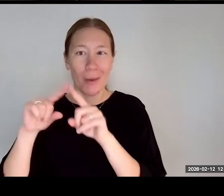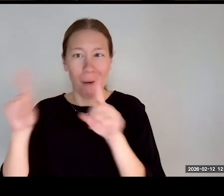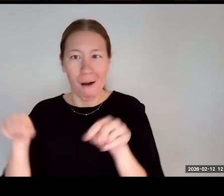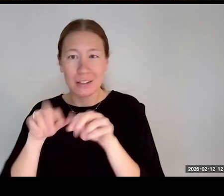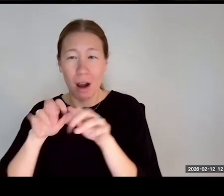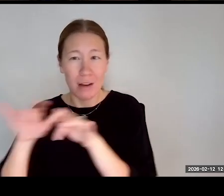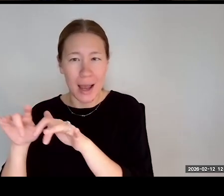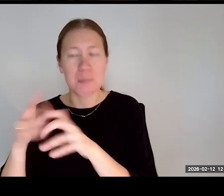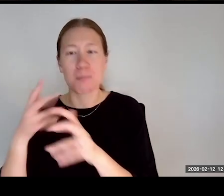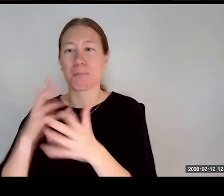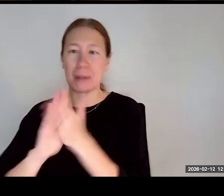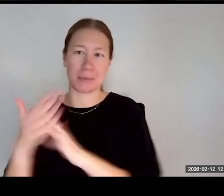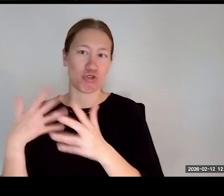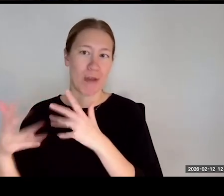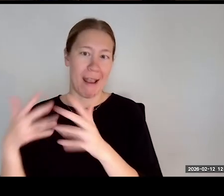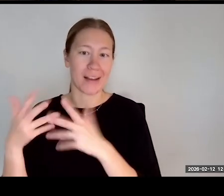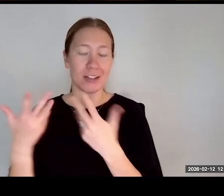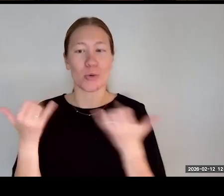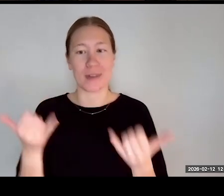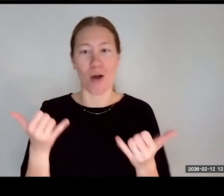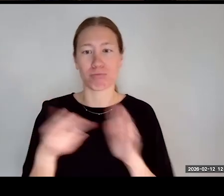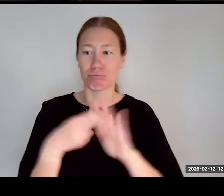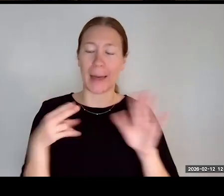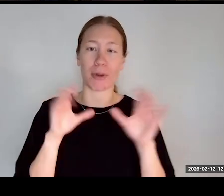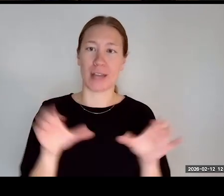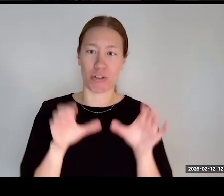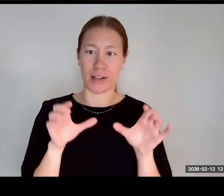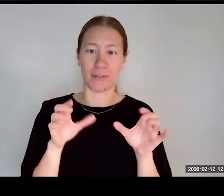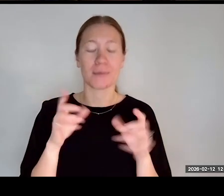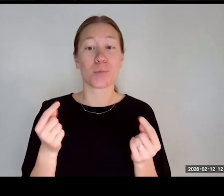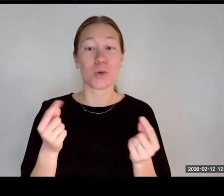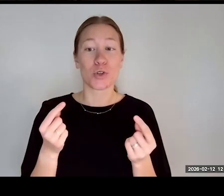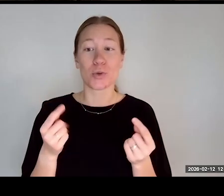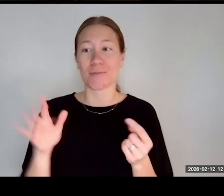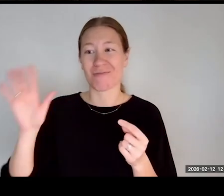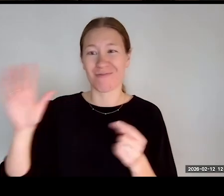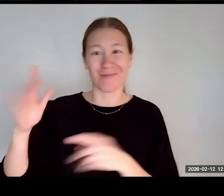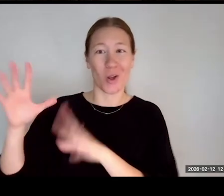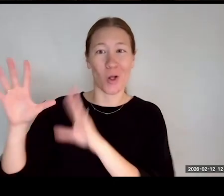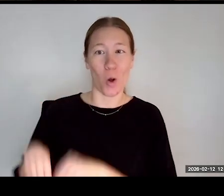I wanna do the same thing for this other snowflake. I recommend clicking out of the image into some text